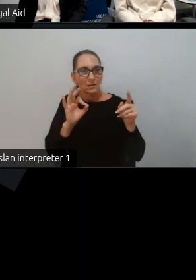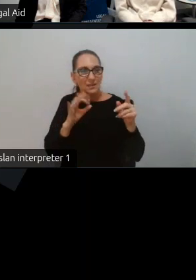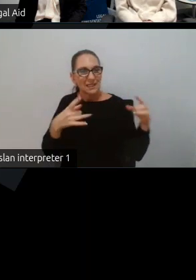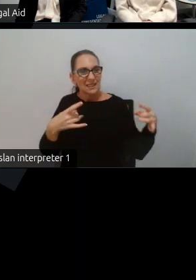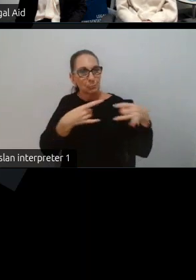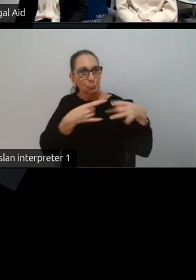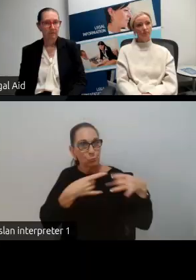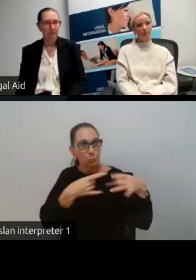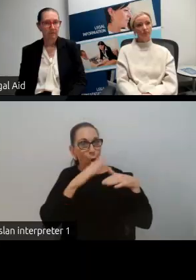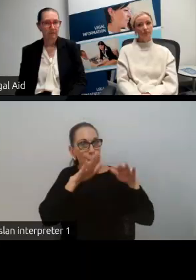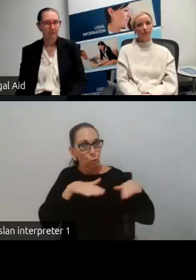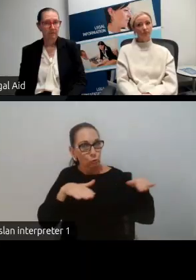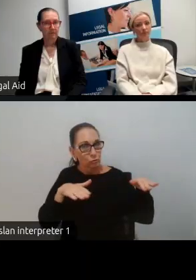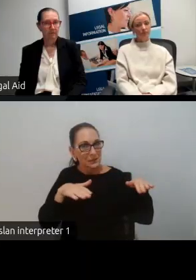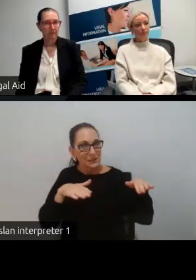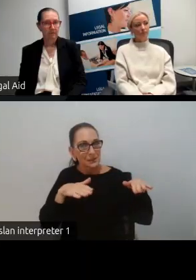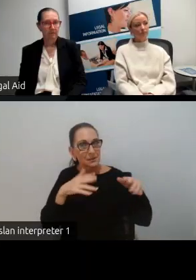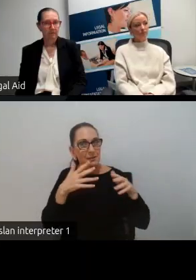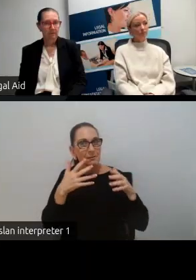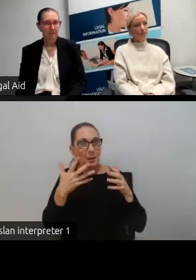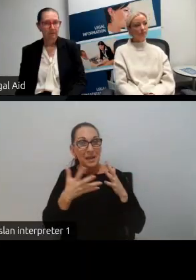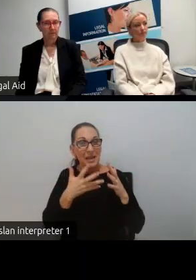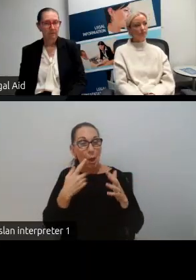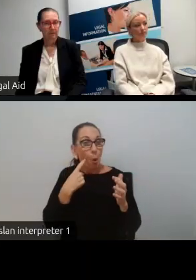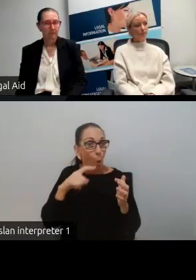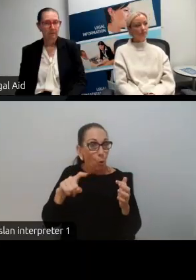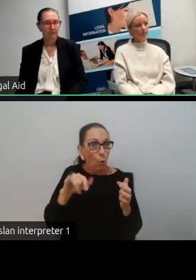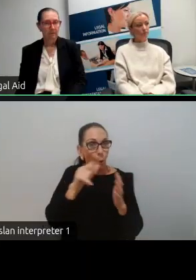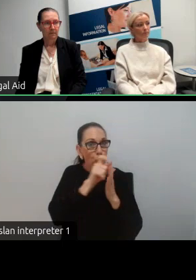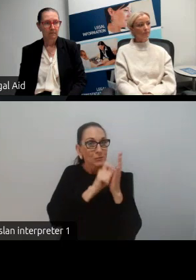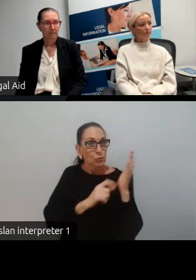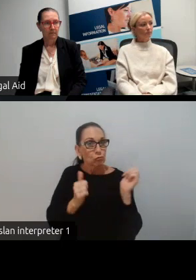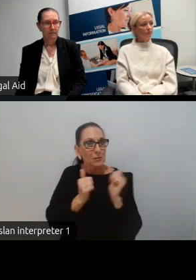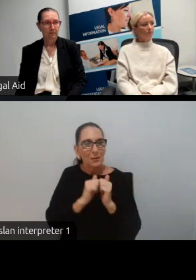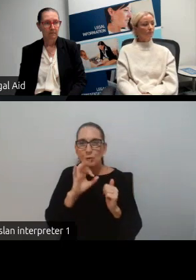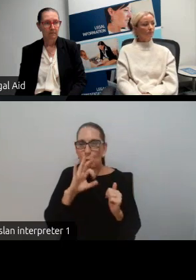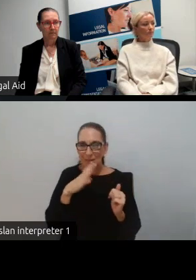or a written agreement in place about parenting matters, but it does mean that both parties need